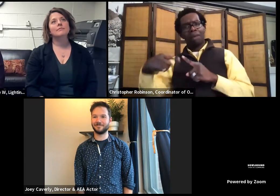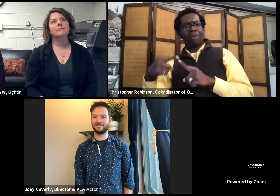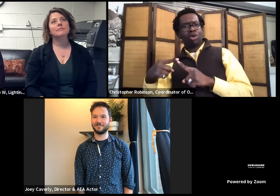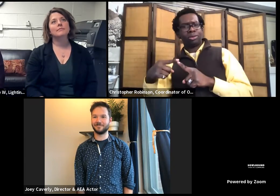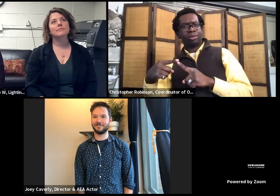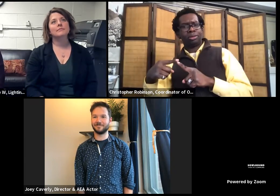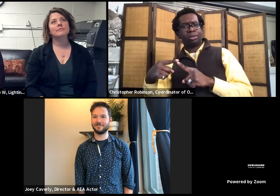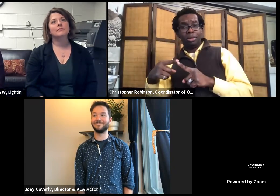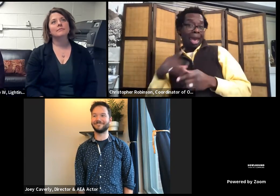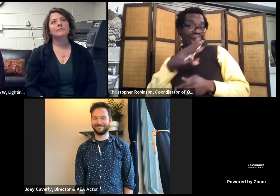and producers think about,